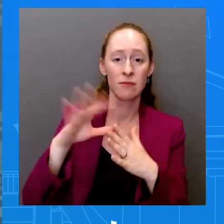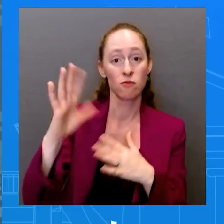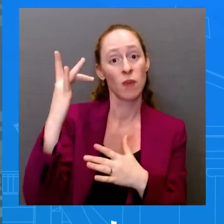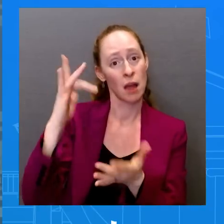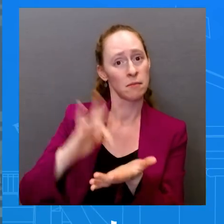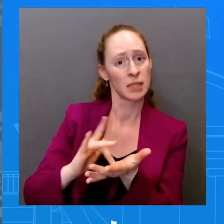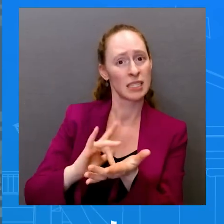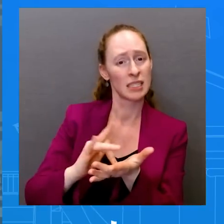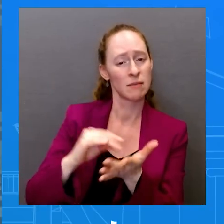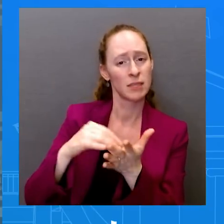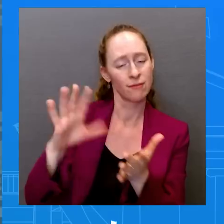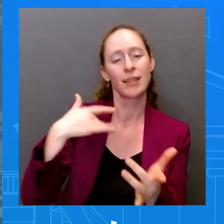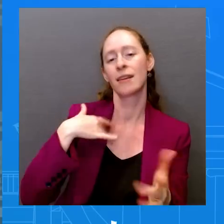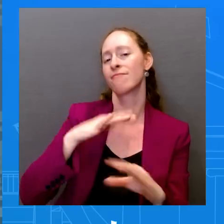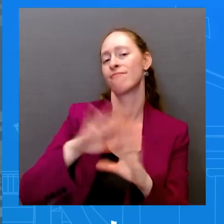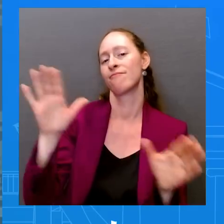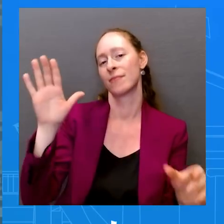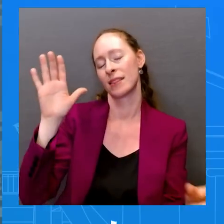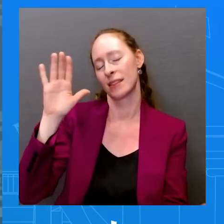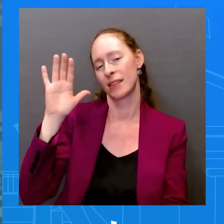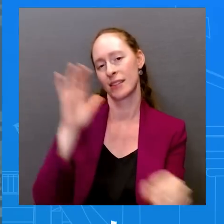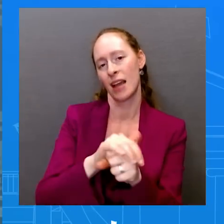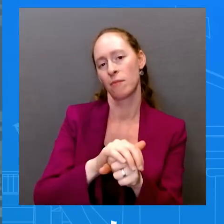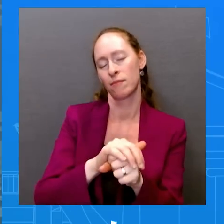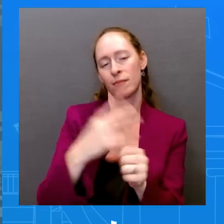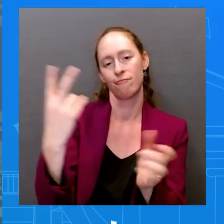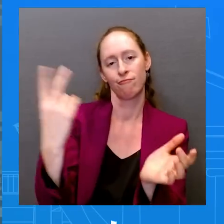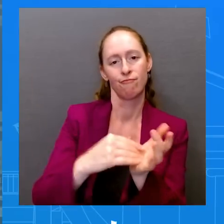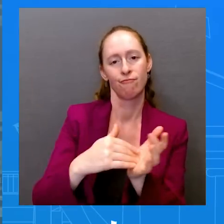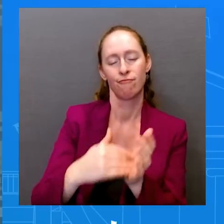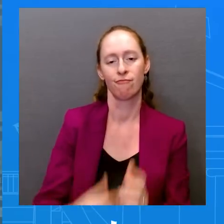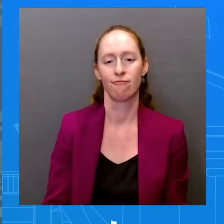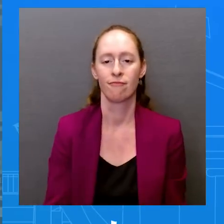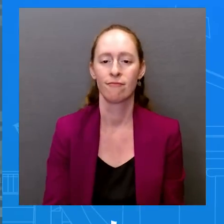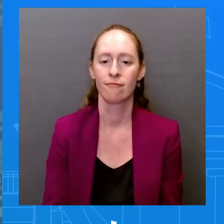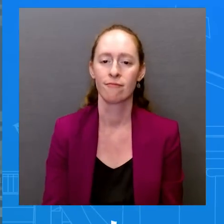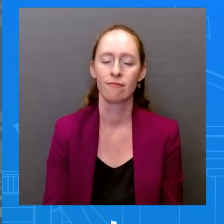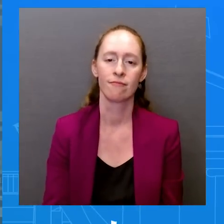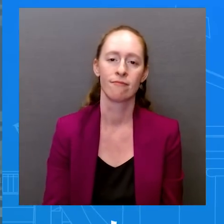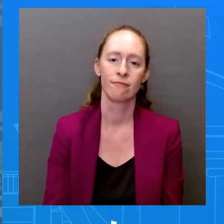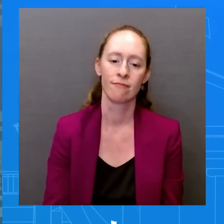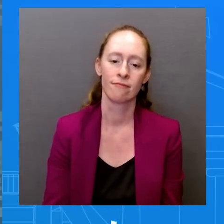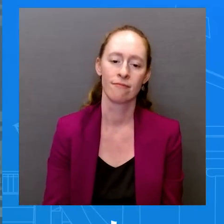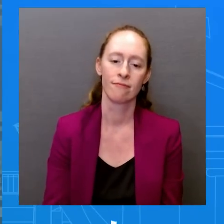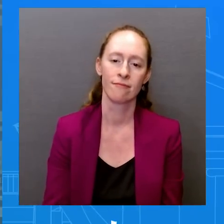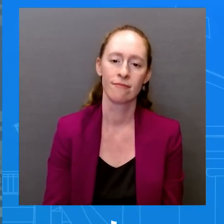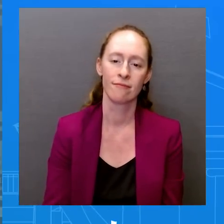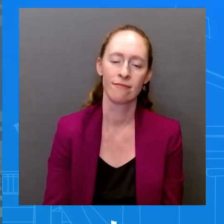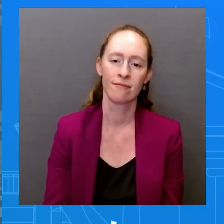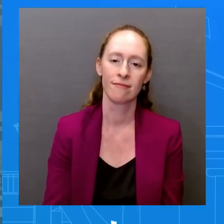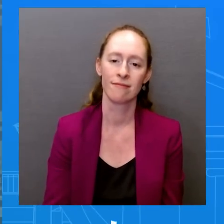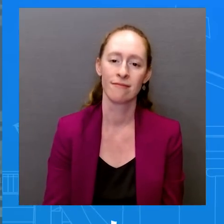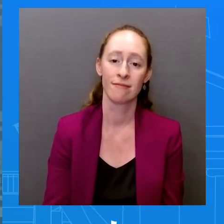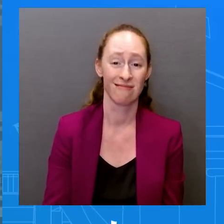Those are the things that's actually very popular with -- with the American people. And guess what? Republicans didn't vote for that.